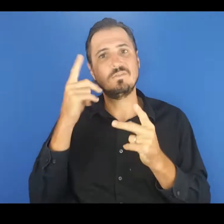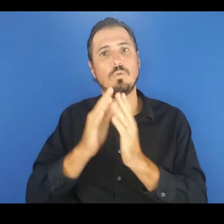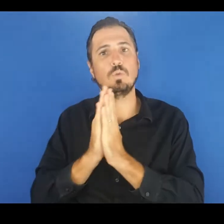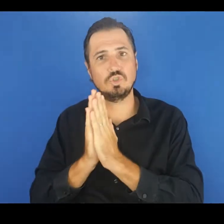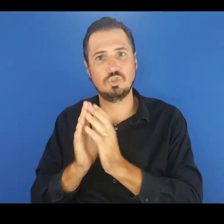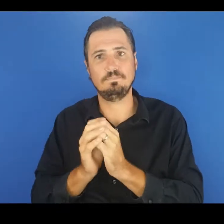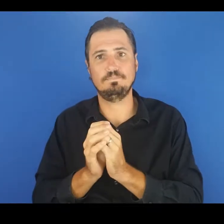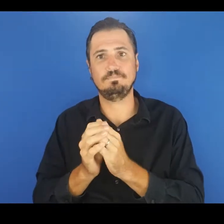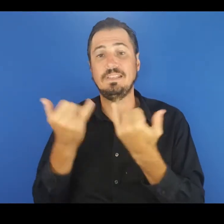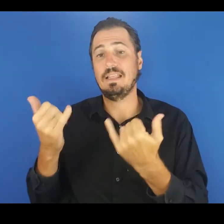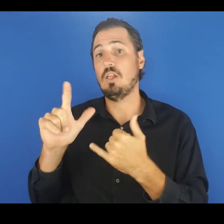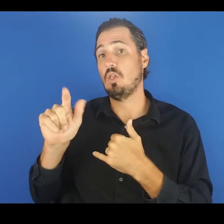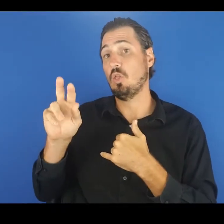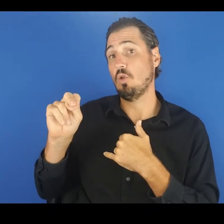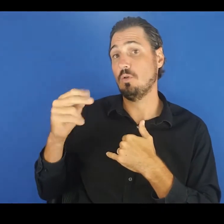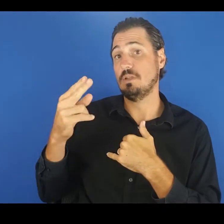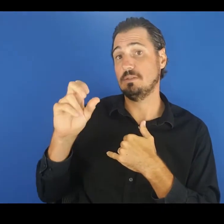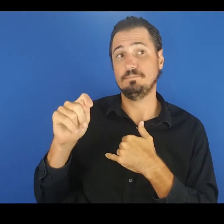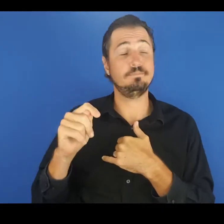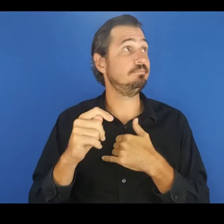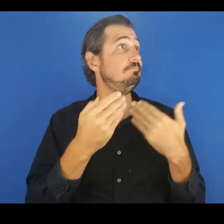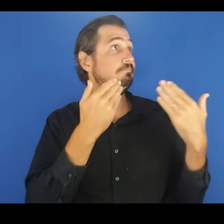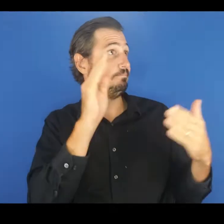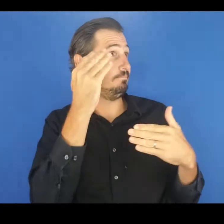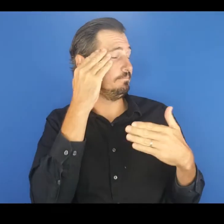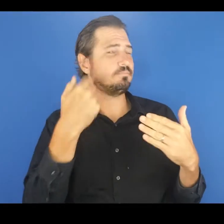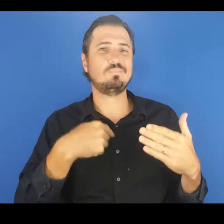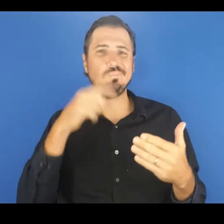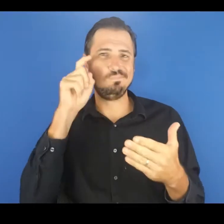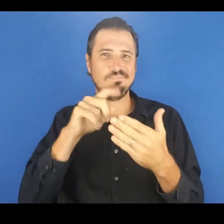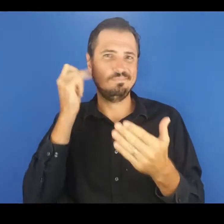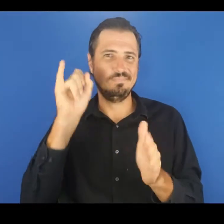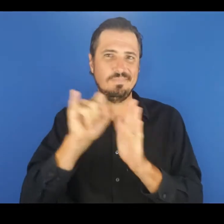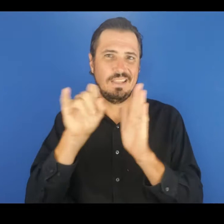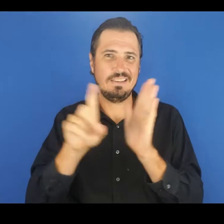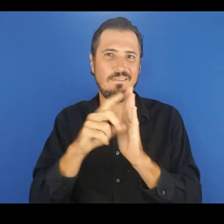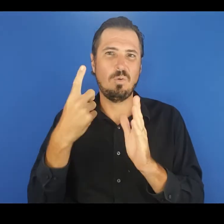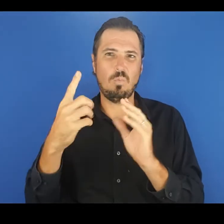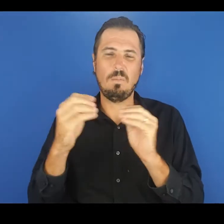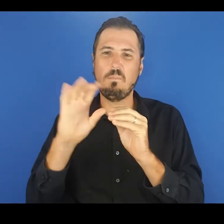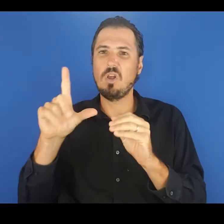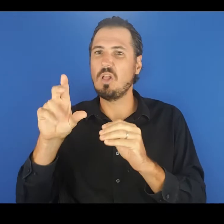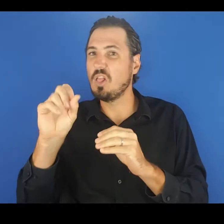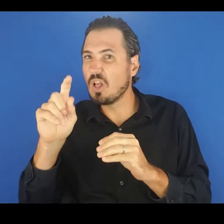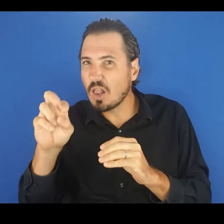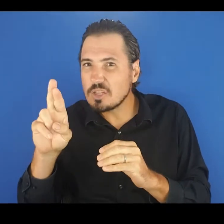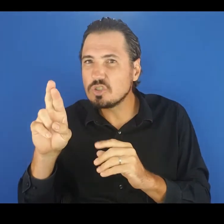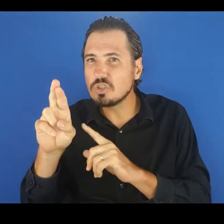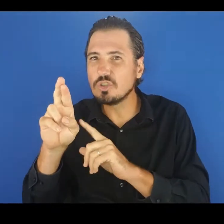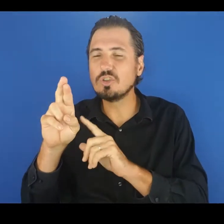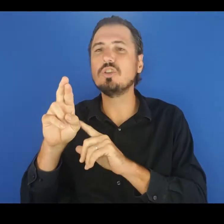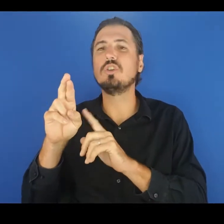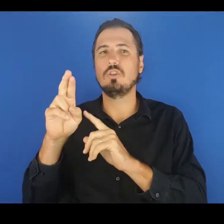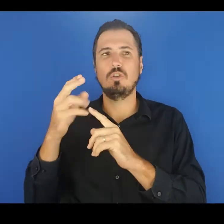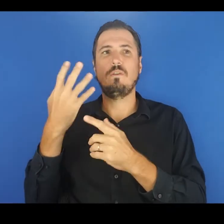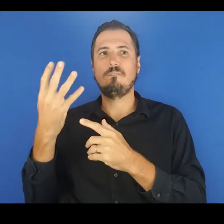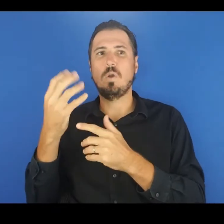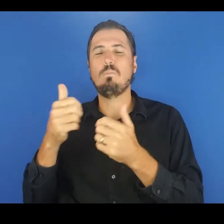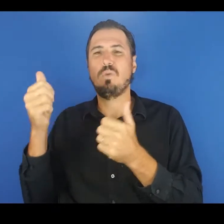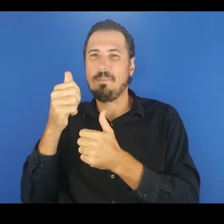Thanks Mayor. We recently identified another cluster on Kauai in a place of worship with four primary or secondary cases so far.